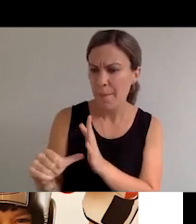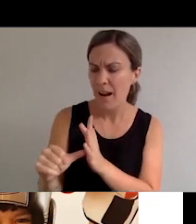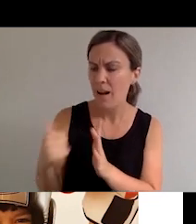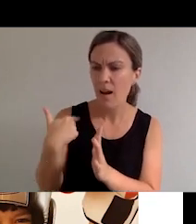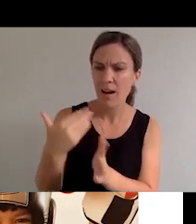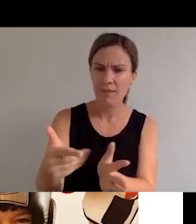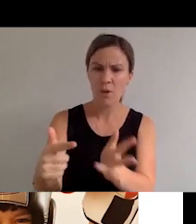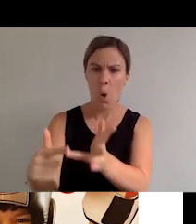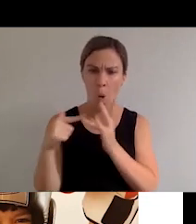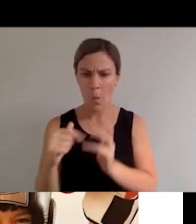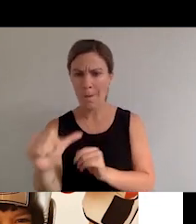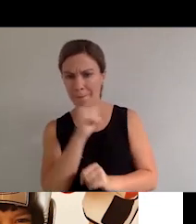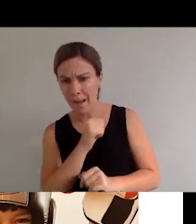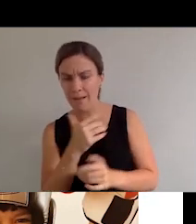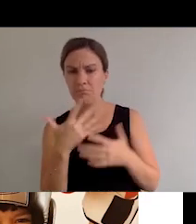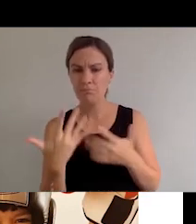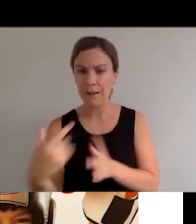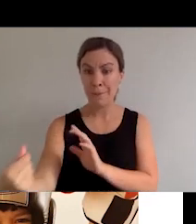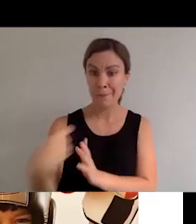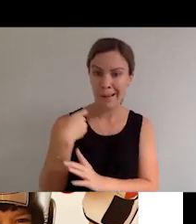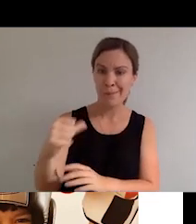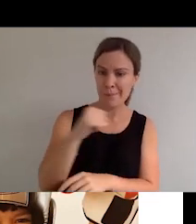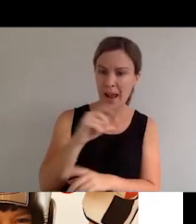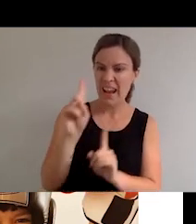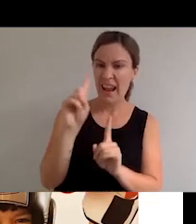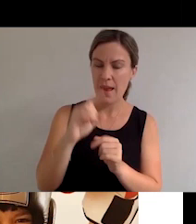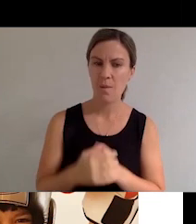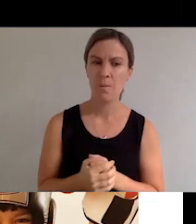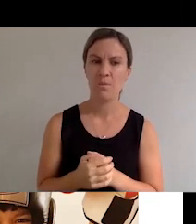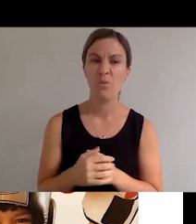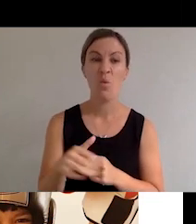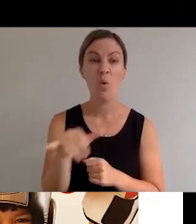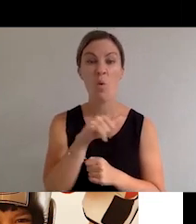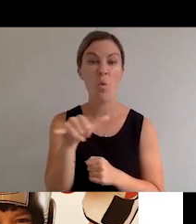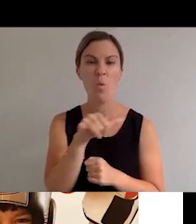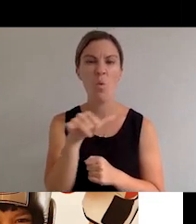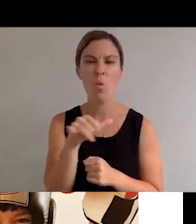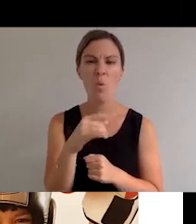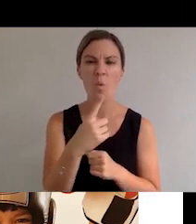there something wrapped up in one of your - I don't know - what did I